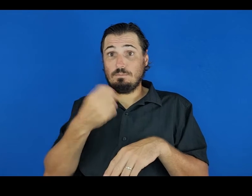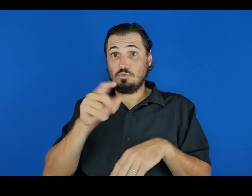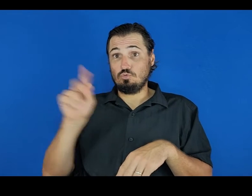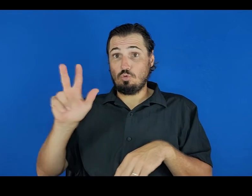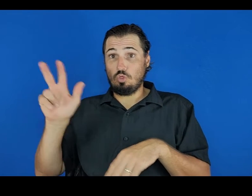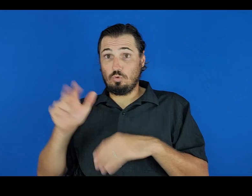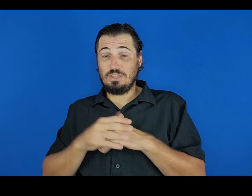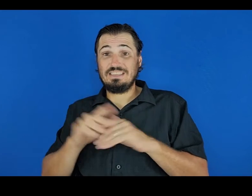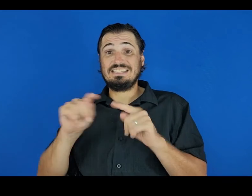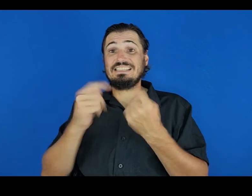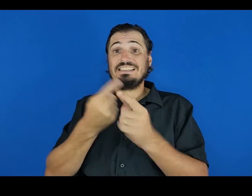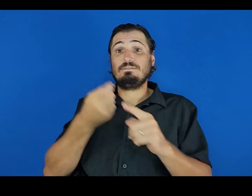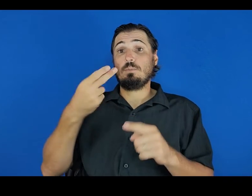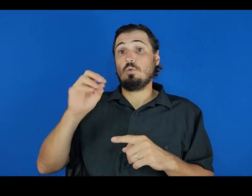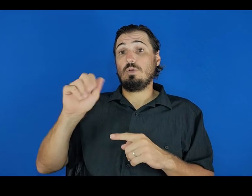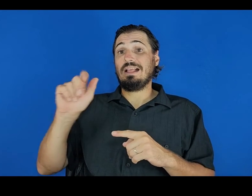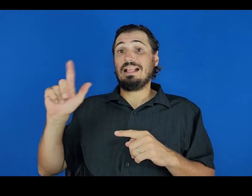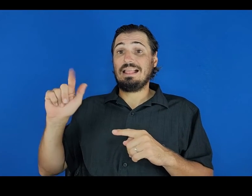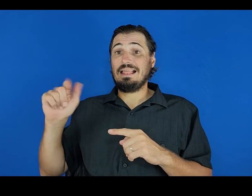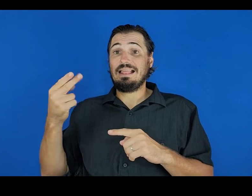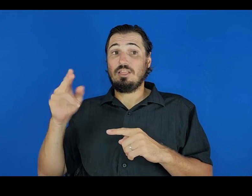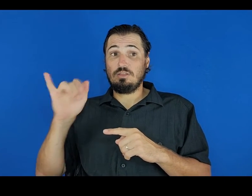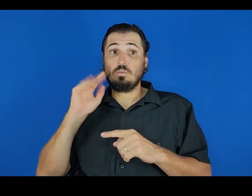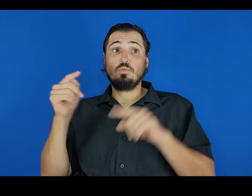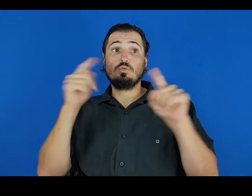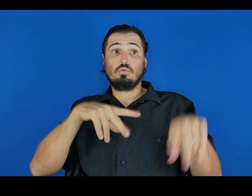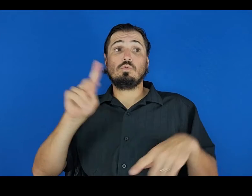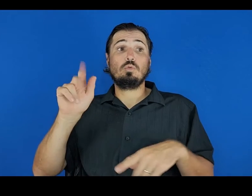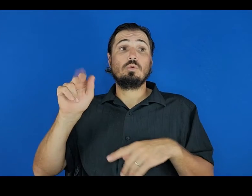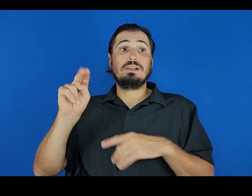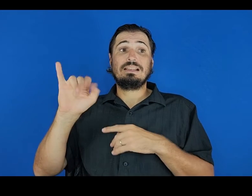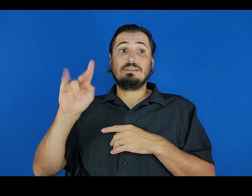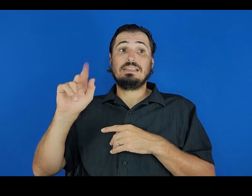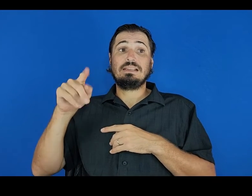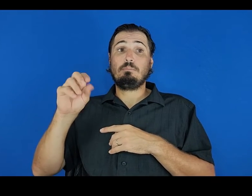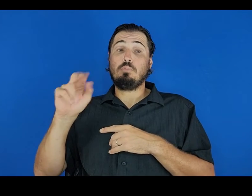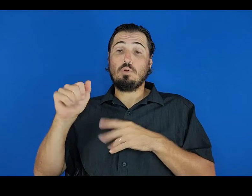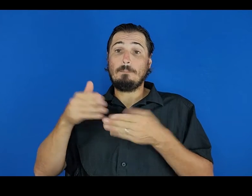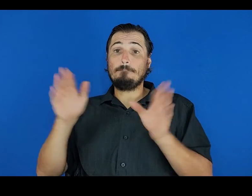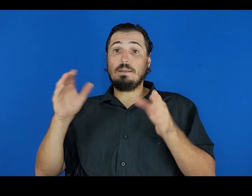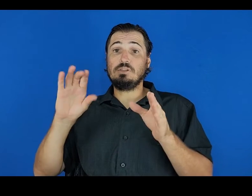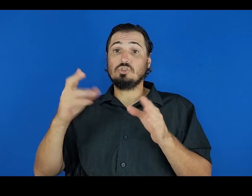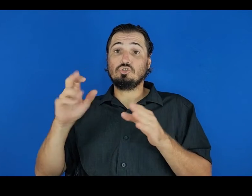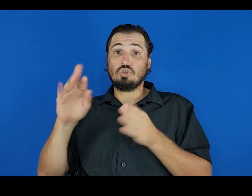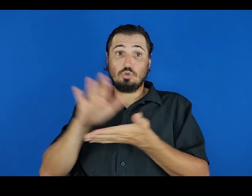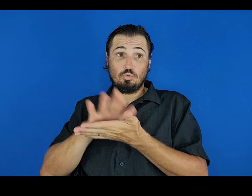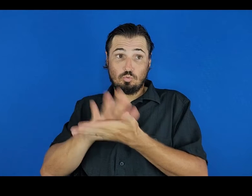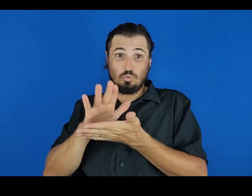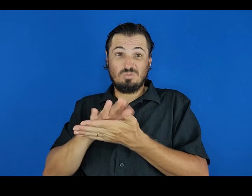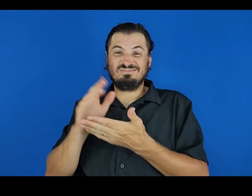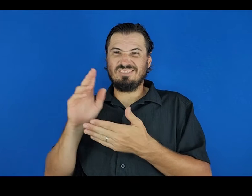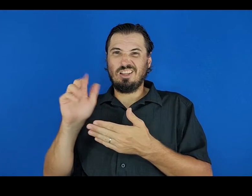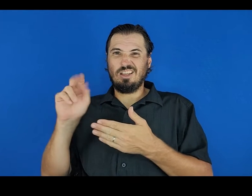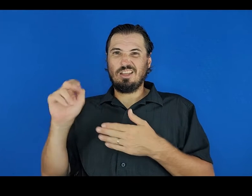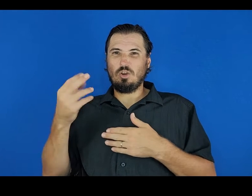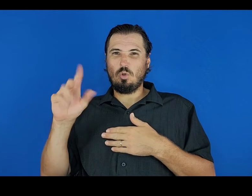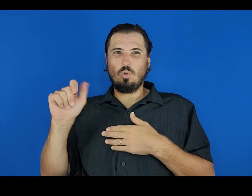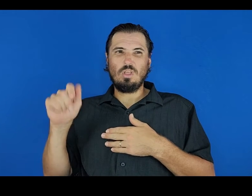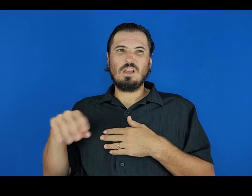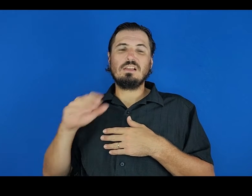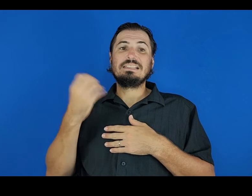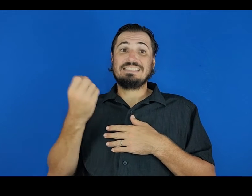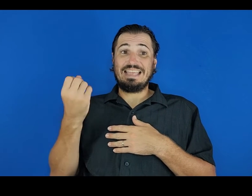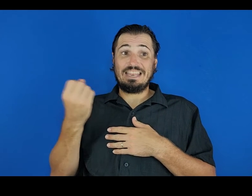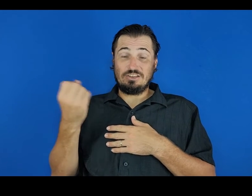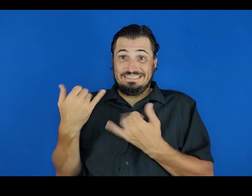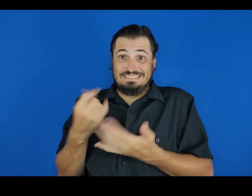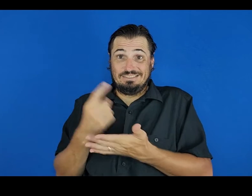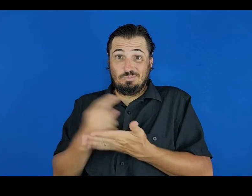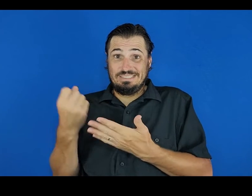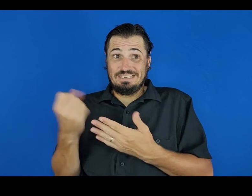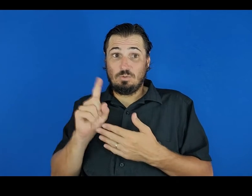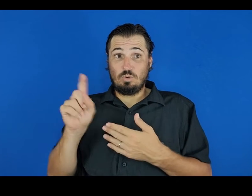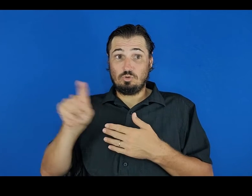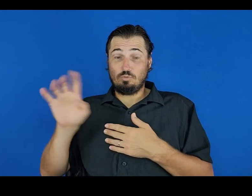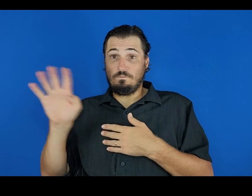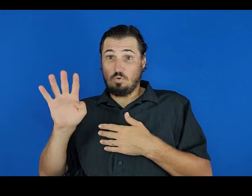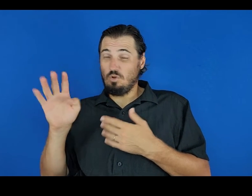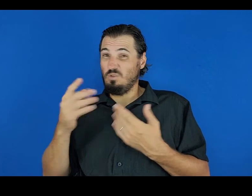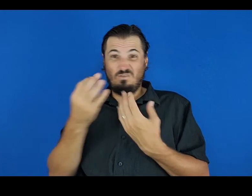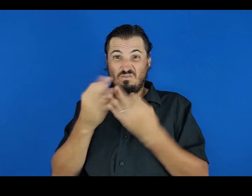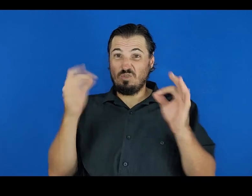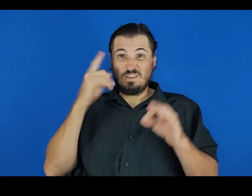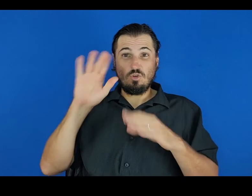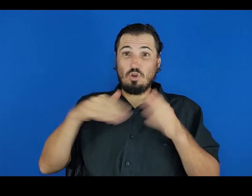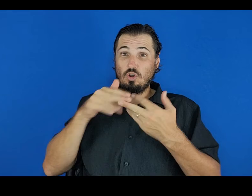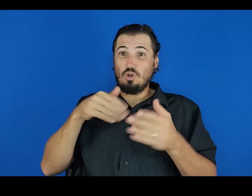noon to 3 p.m. The team from Hoʽōla Lāhui will be at the Kanuikapono Public Charter School in Anahola this Saturday from 1 to 4 p.m. All of these clinics are free and open to everyone 12 and